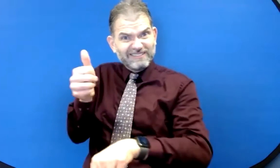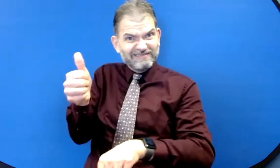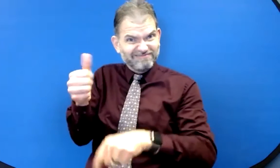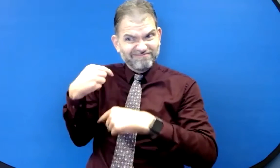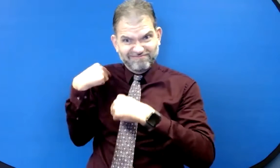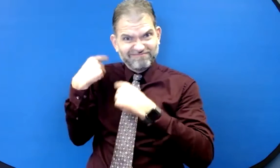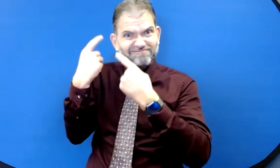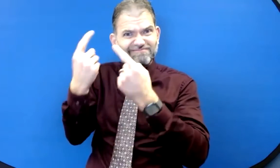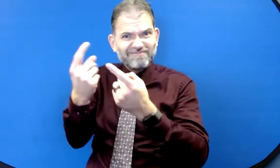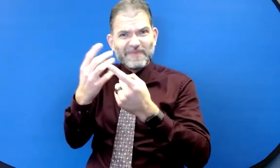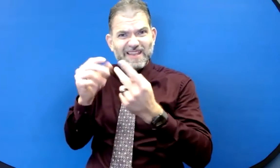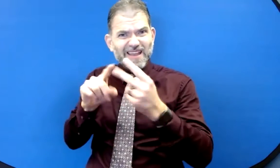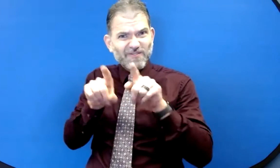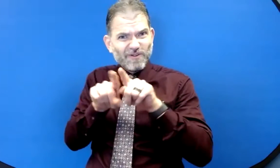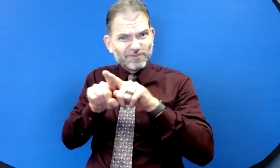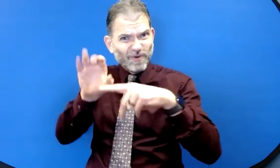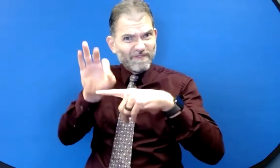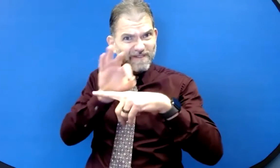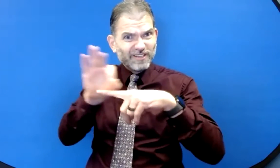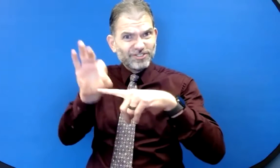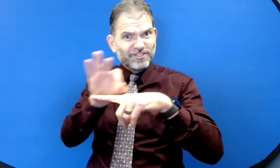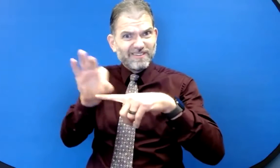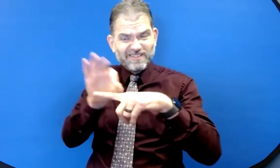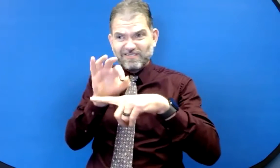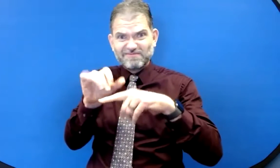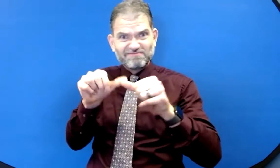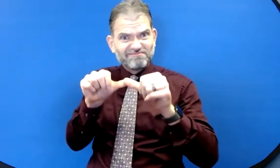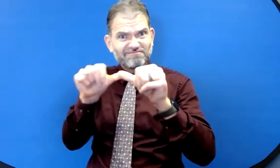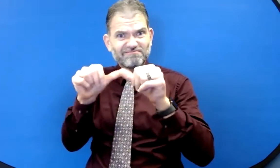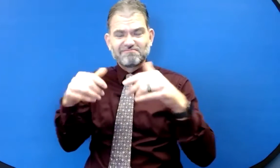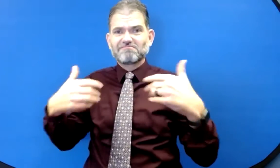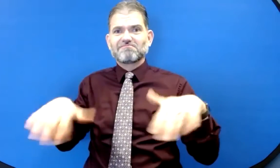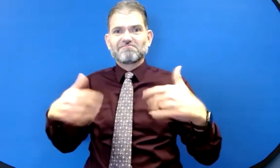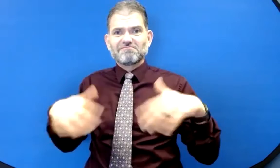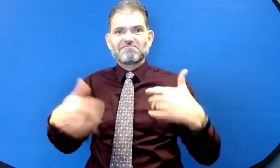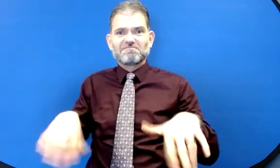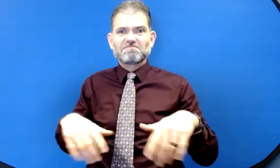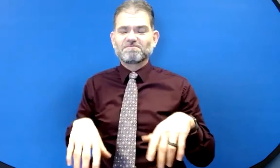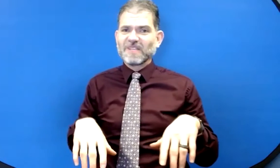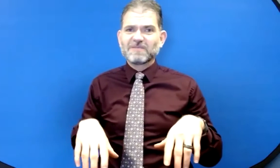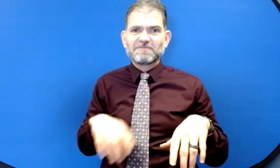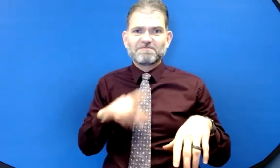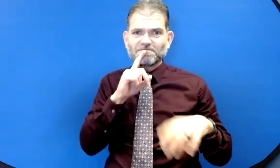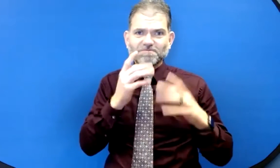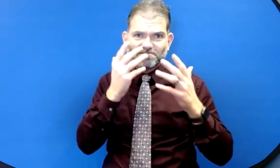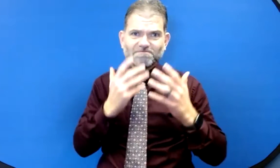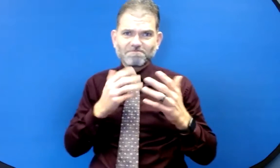ASL Interpreter: that he was ASL Interpreter: able to continue to function as he had been functioning for such a long time.